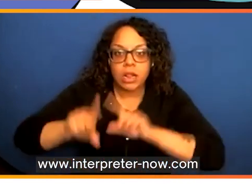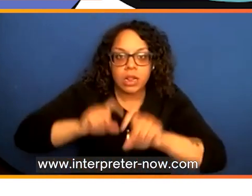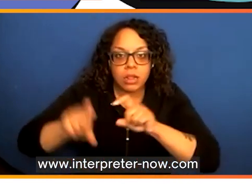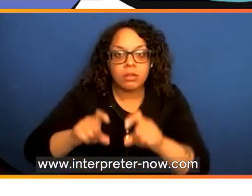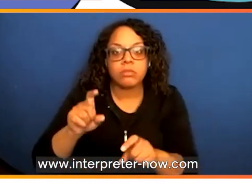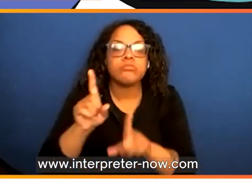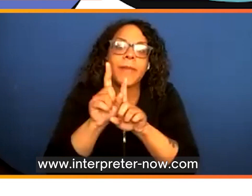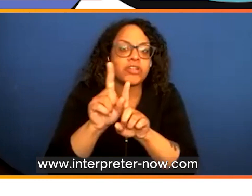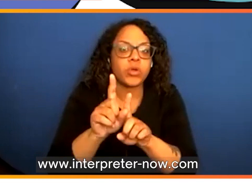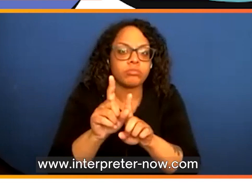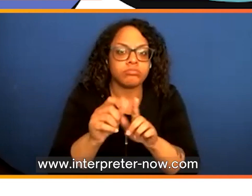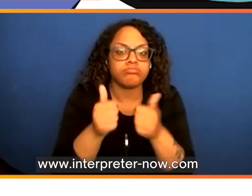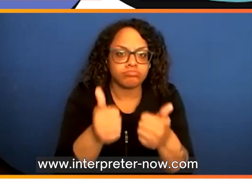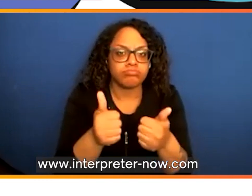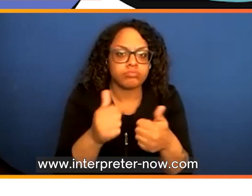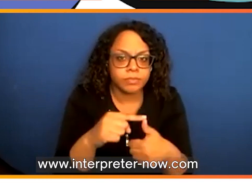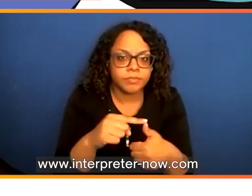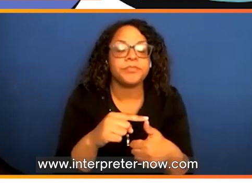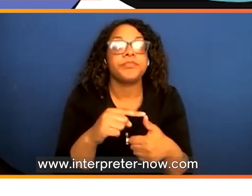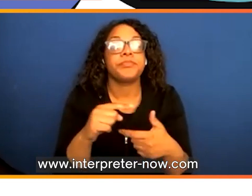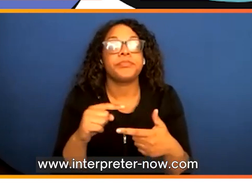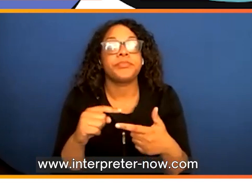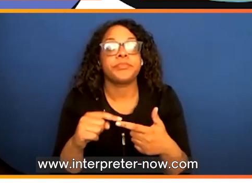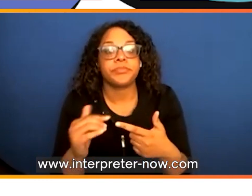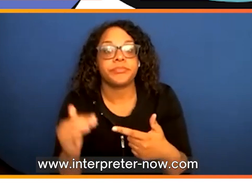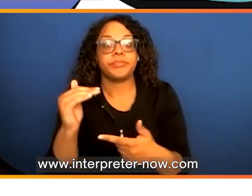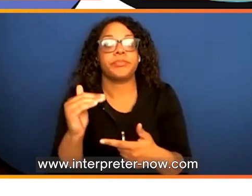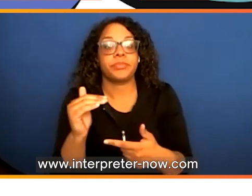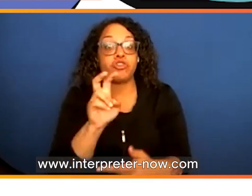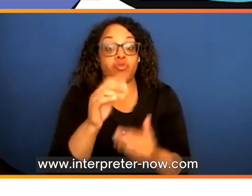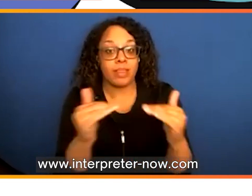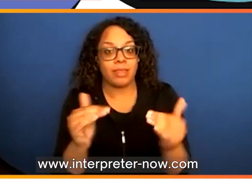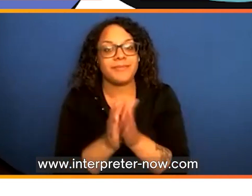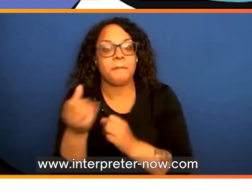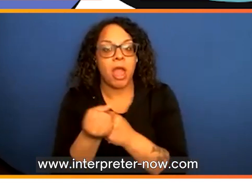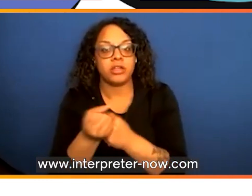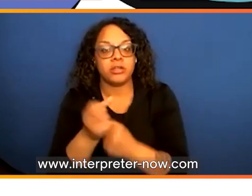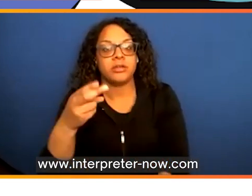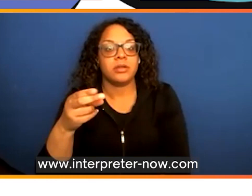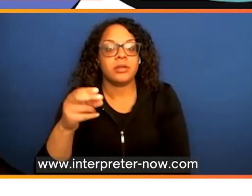Now, the 200 level, you move up to that sponsorship piece. For me, sponsorship is speaking about